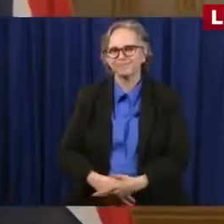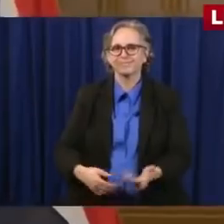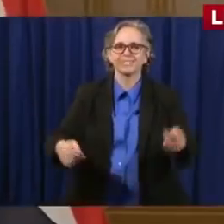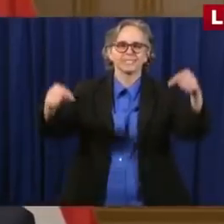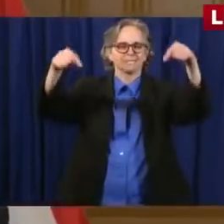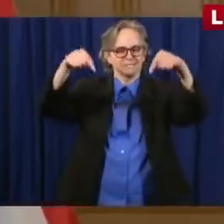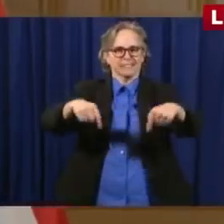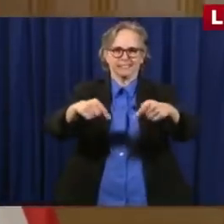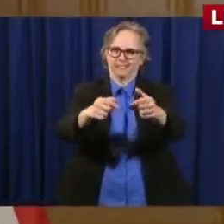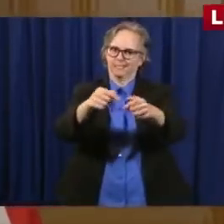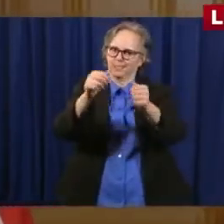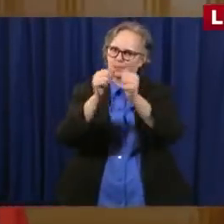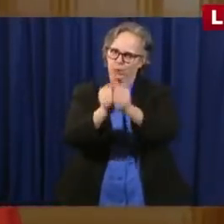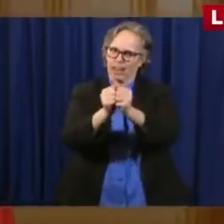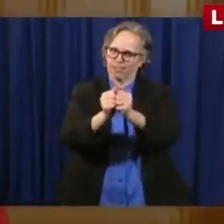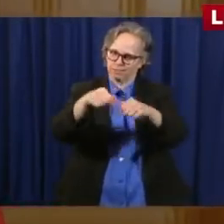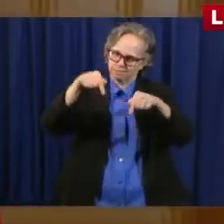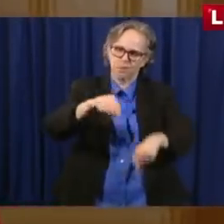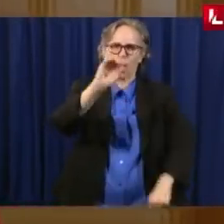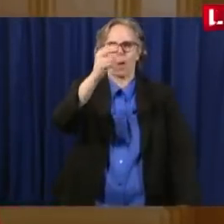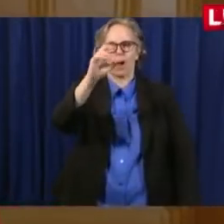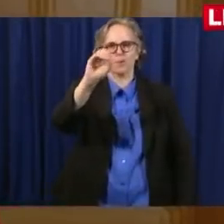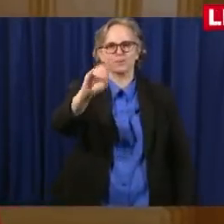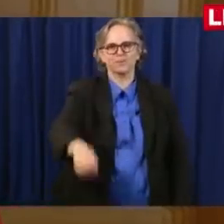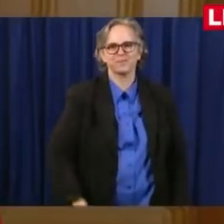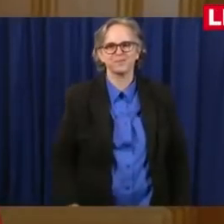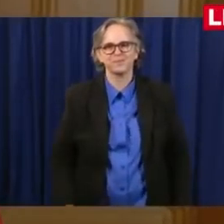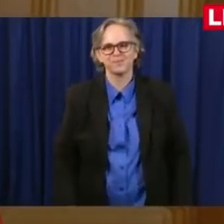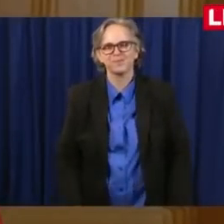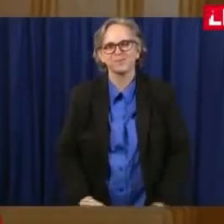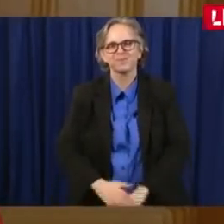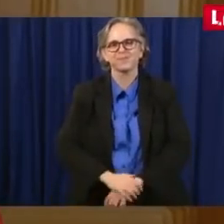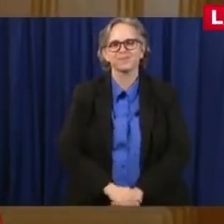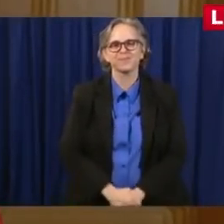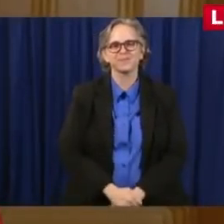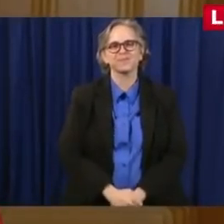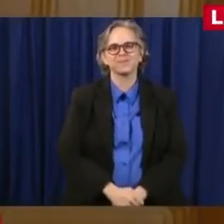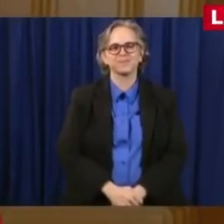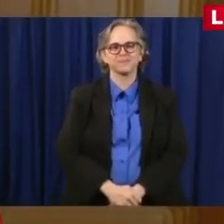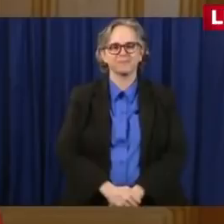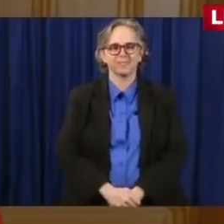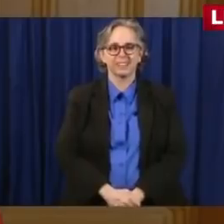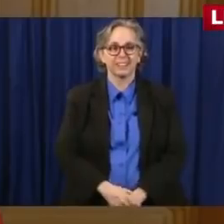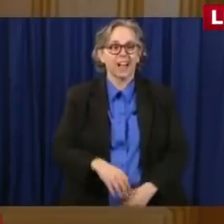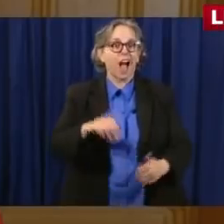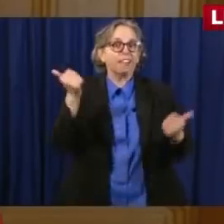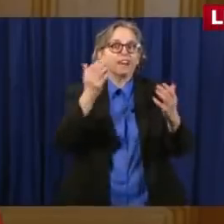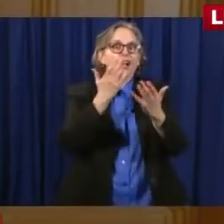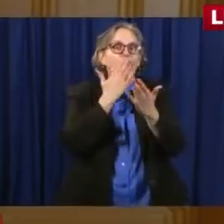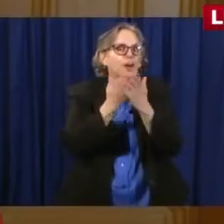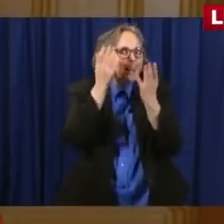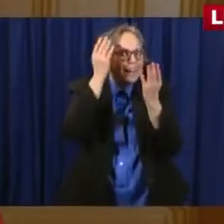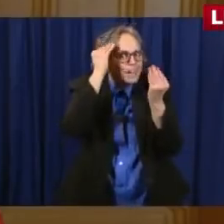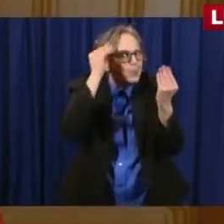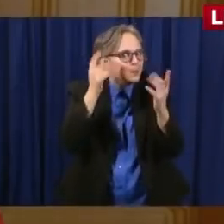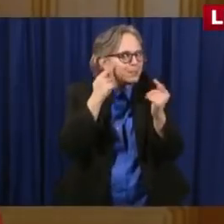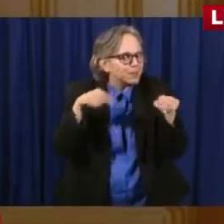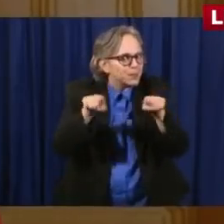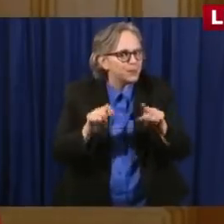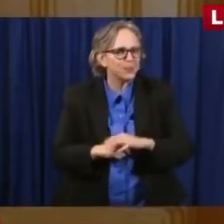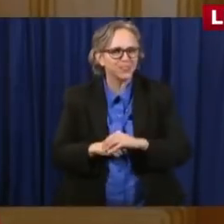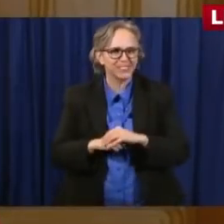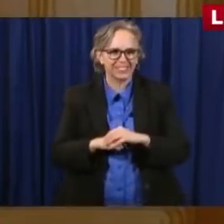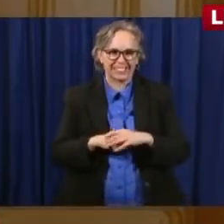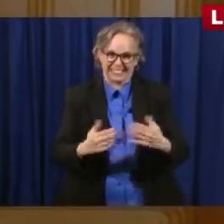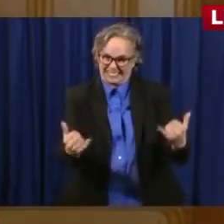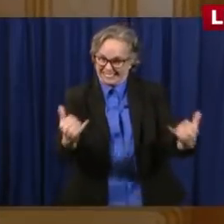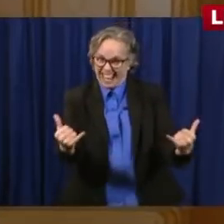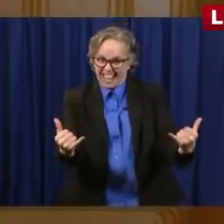IN THIS TOGETHER OHIO, AND WE THINK ALL OF THEM.